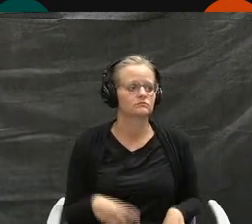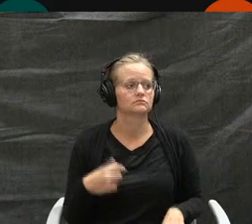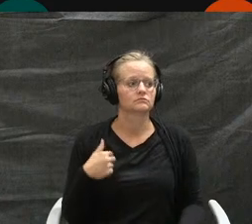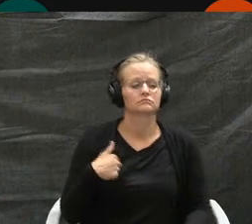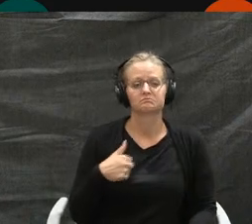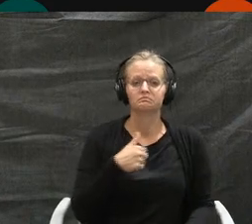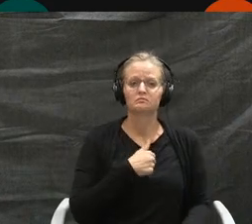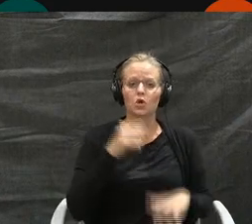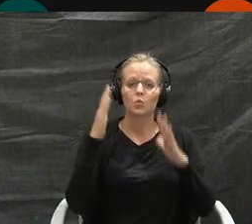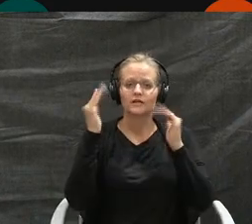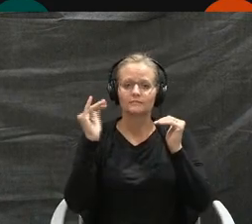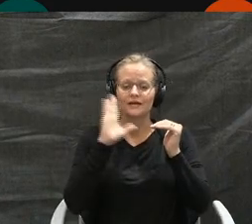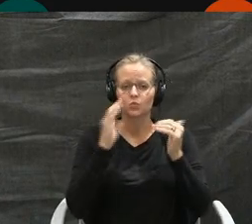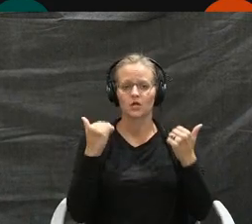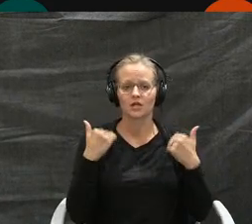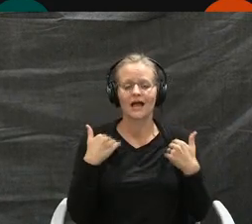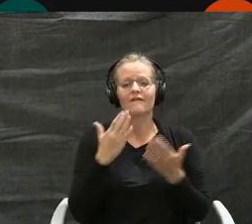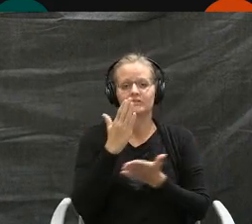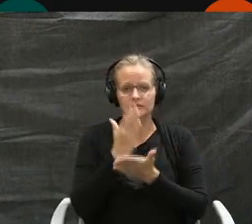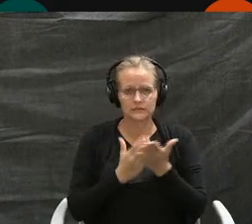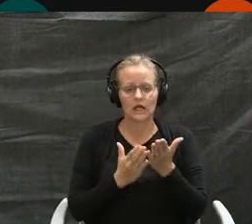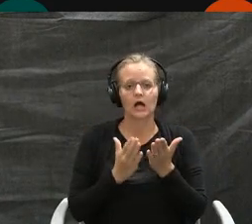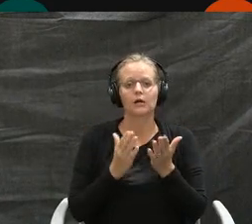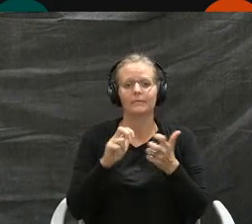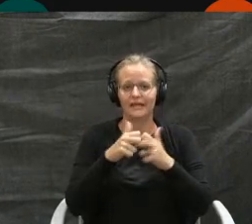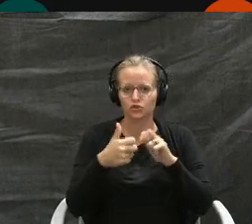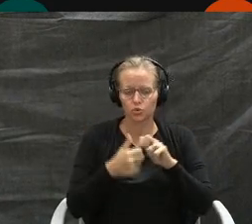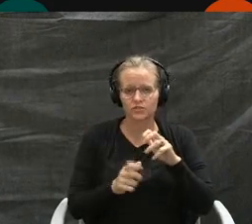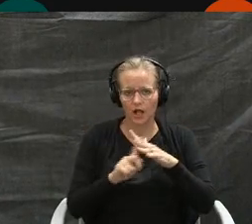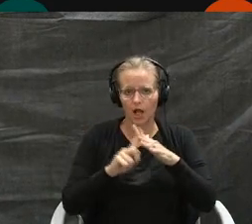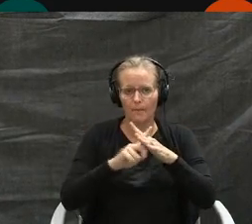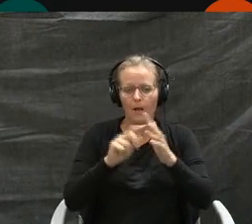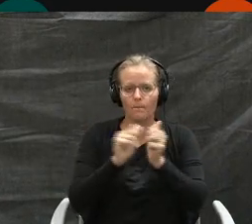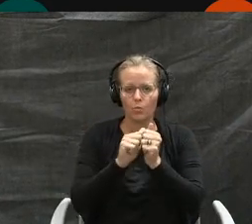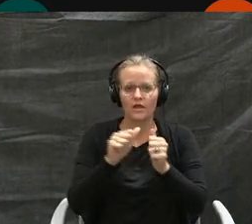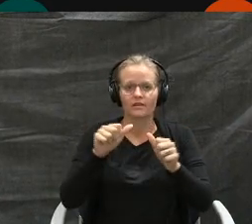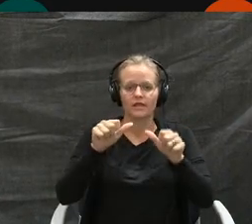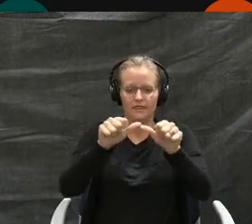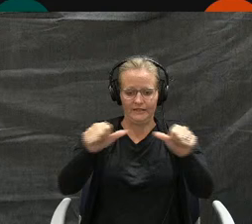with that, but we also felt that there's enough large spaces in